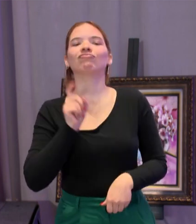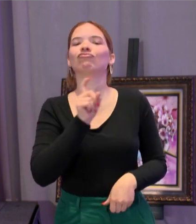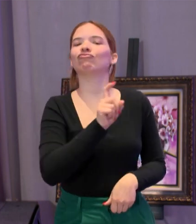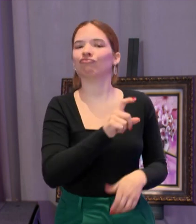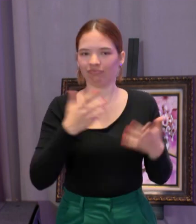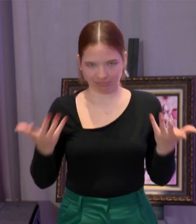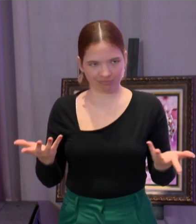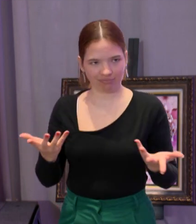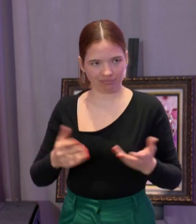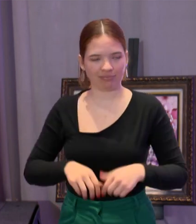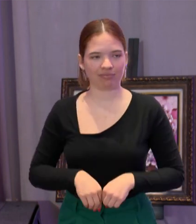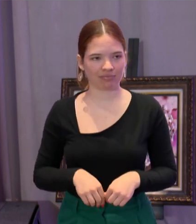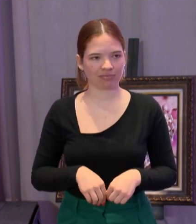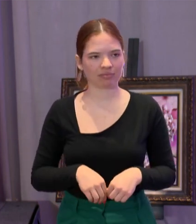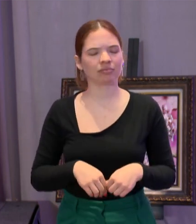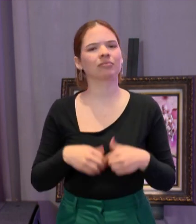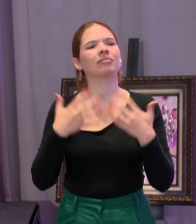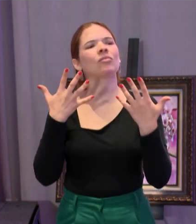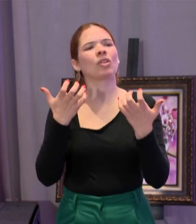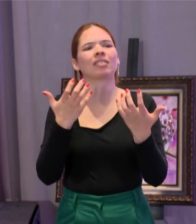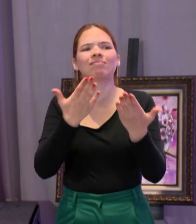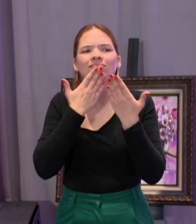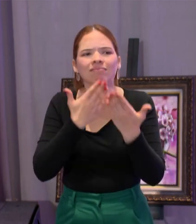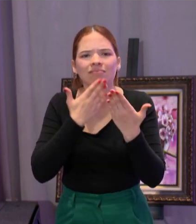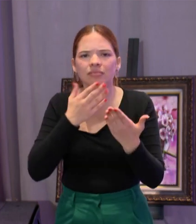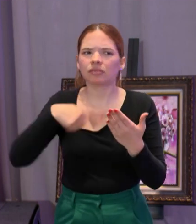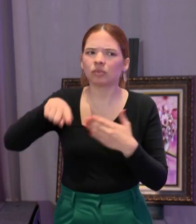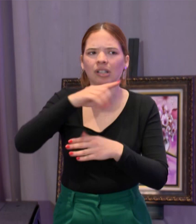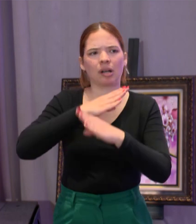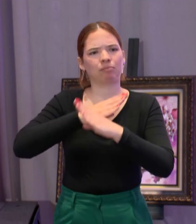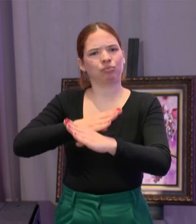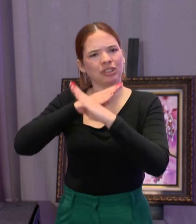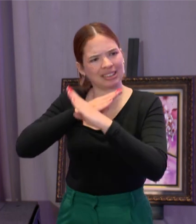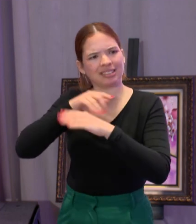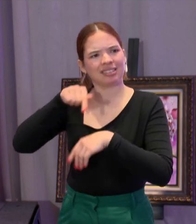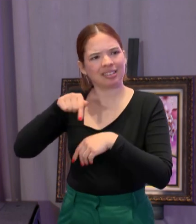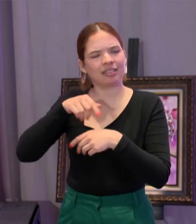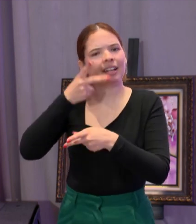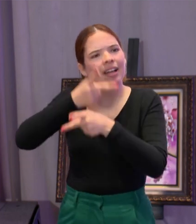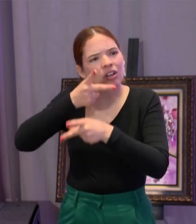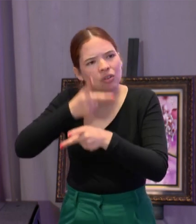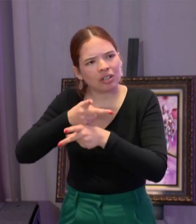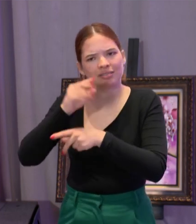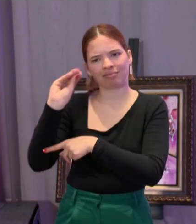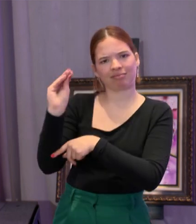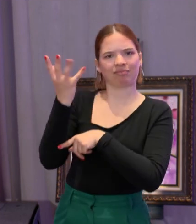IN PROTECTING THE MALL AND PROMOTING IT, AND IN THIS CASE, CARING FOR THE TREES. THE TRUST OF THE NATIONAL MALL